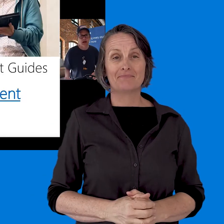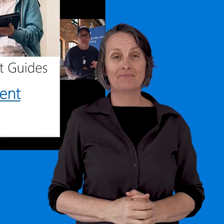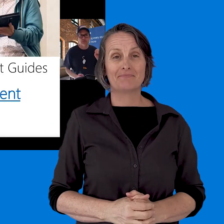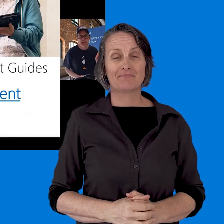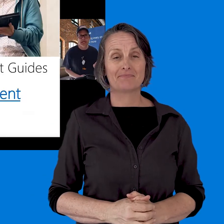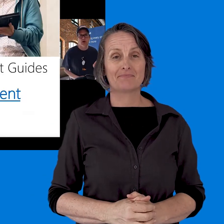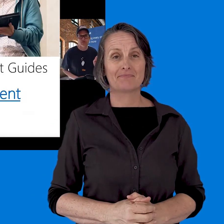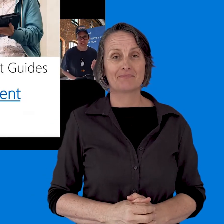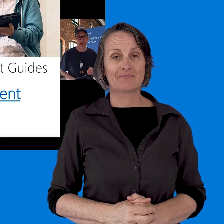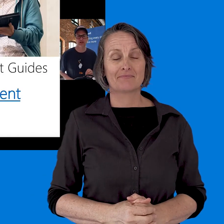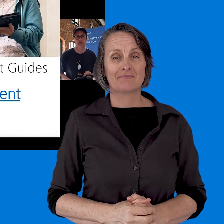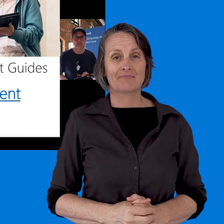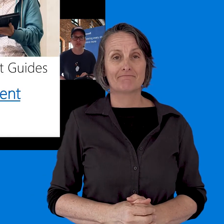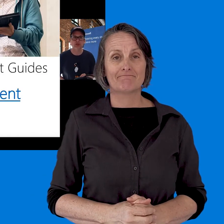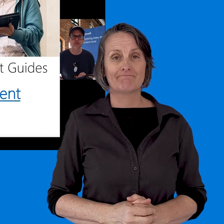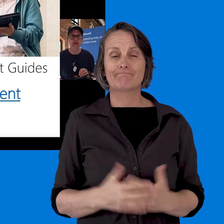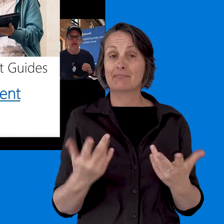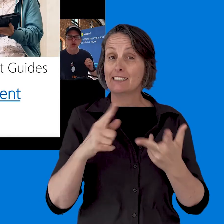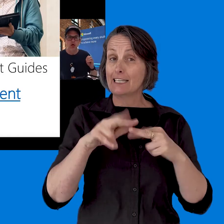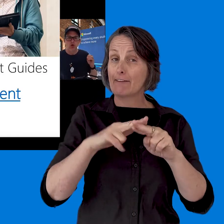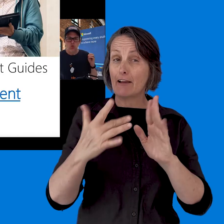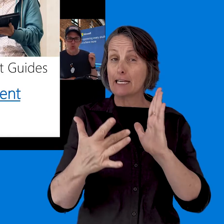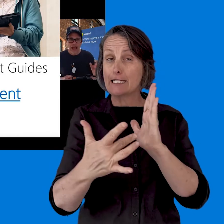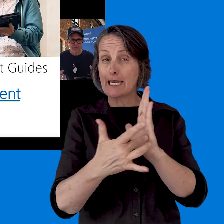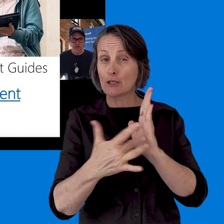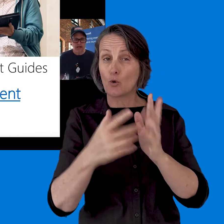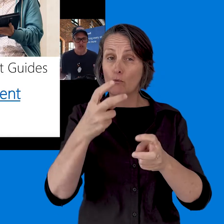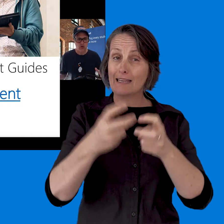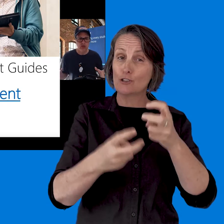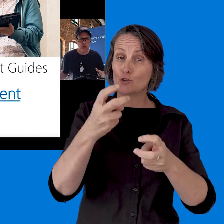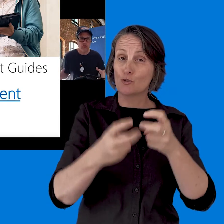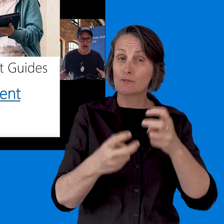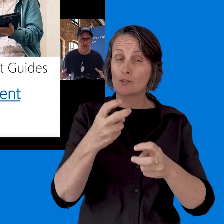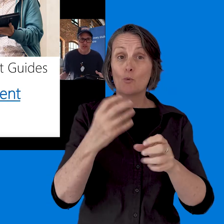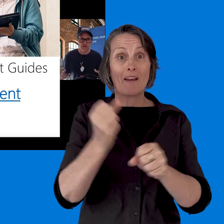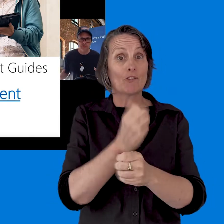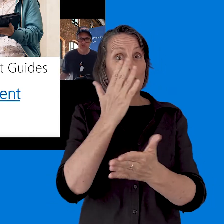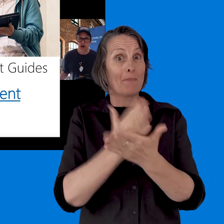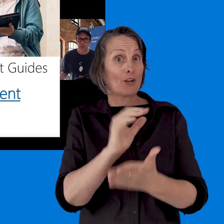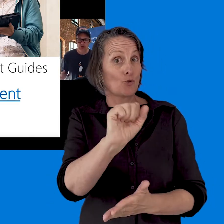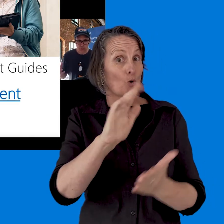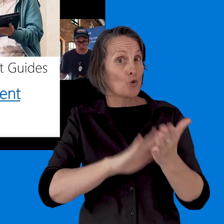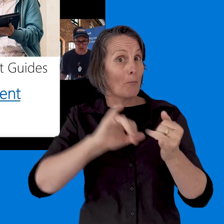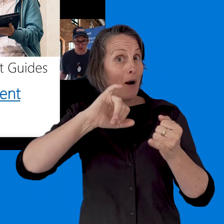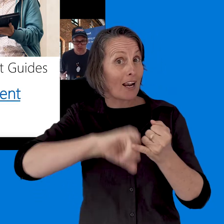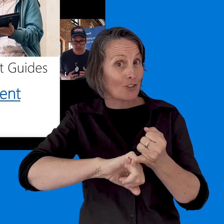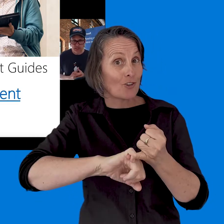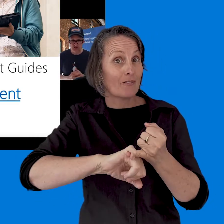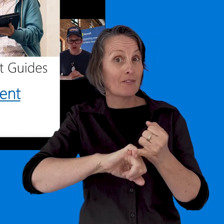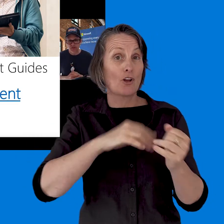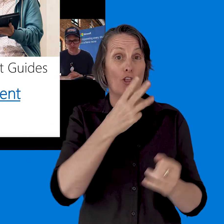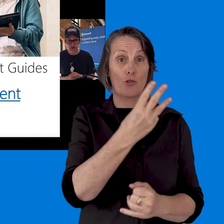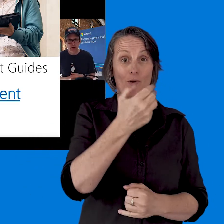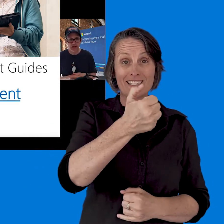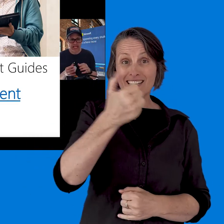Now, speaking of technical issues, we have to make sure that your Microsoft environment, your Microsoft 365 environment,